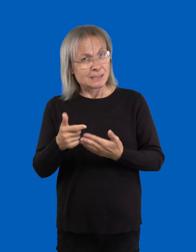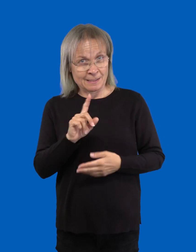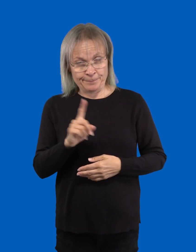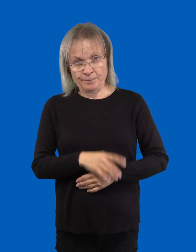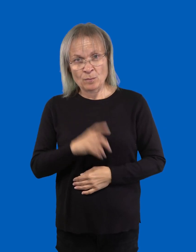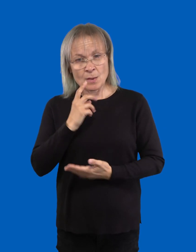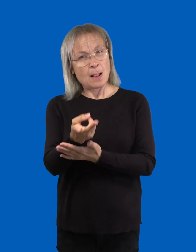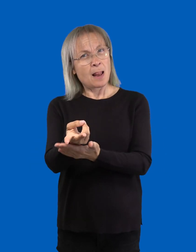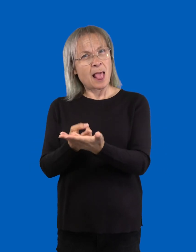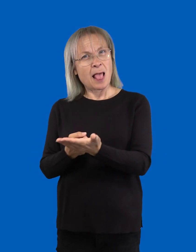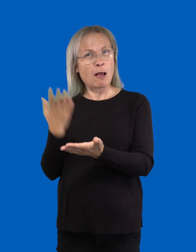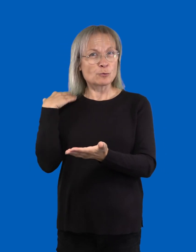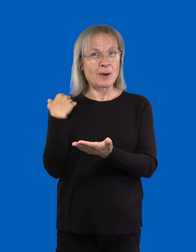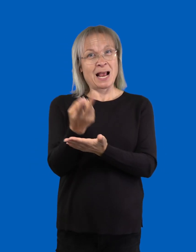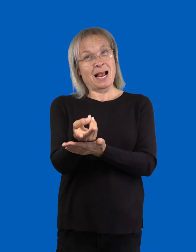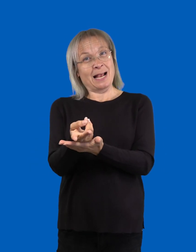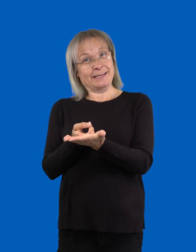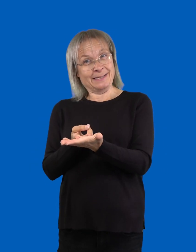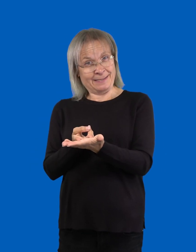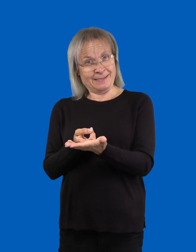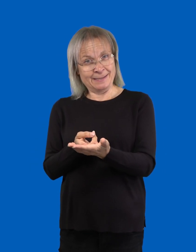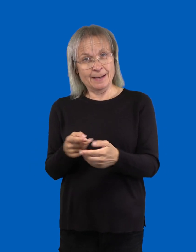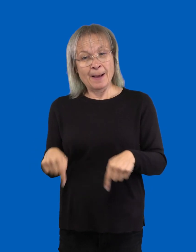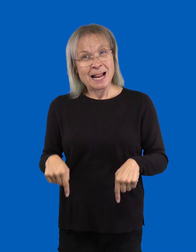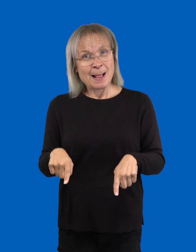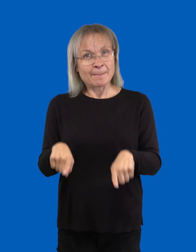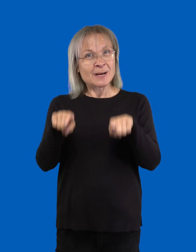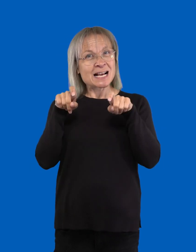You'll usually lie back with your legs bent, feet together and knees apart.